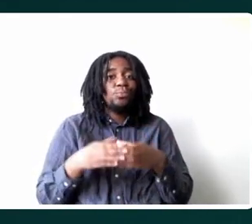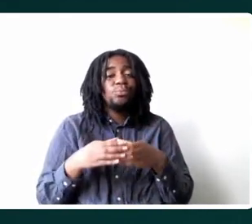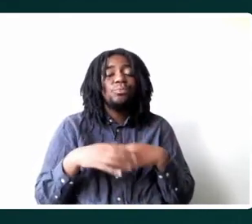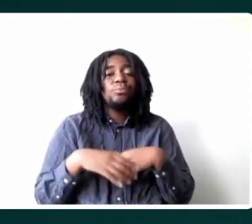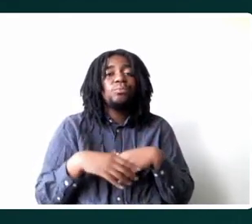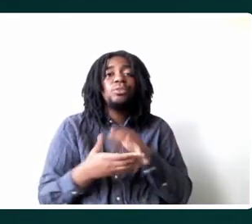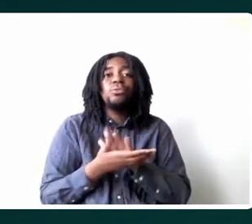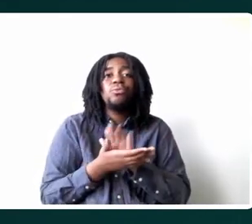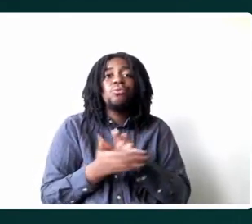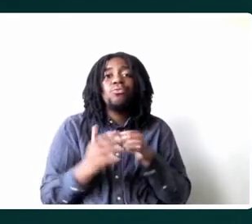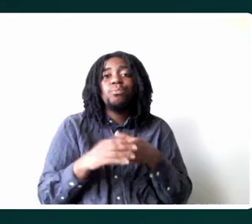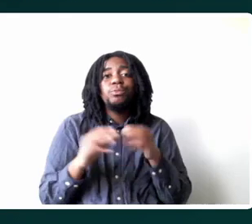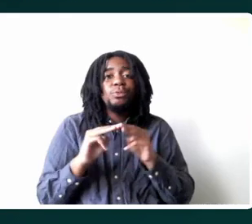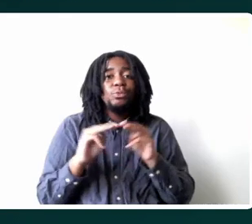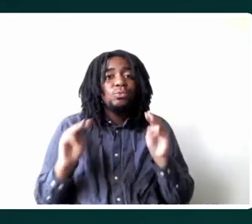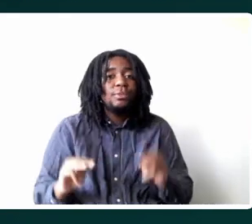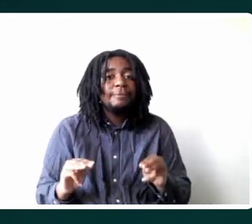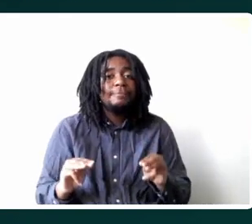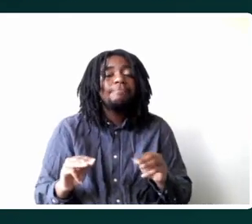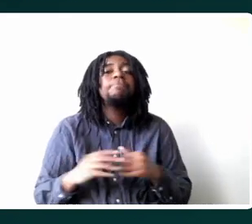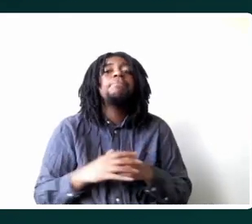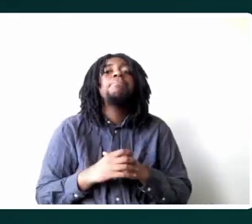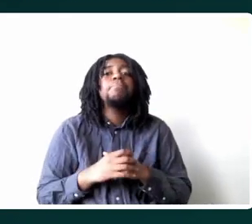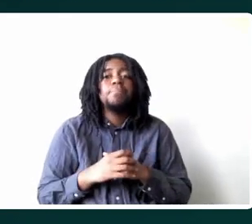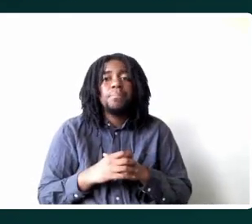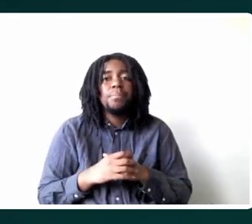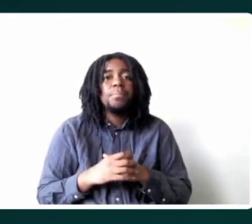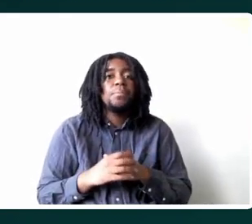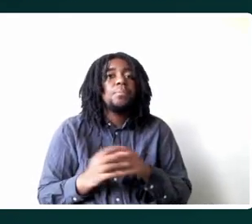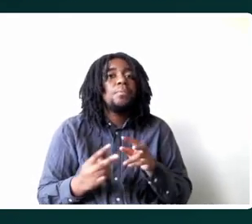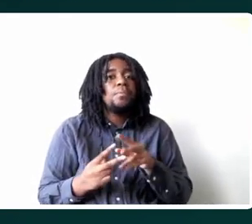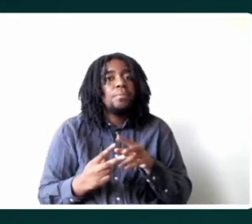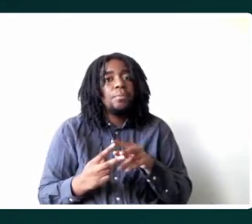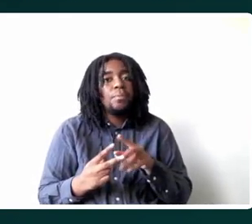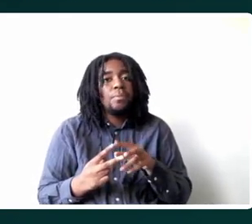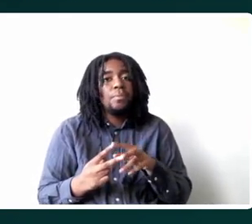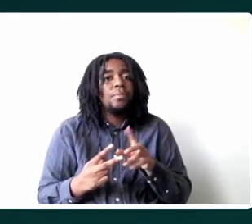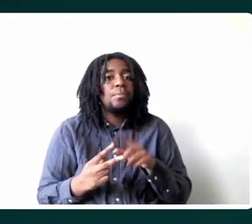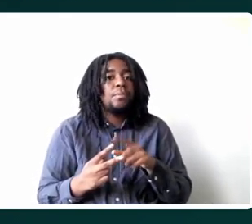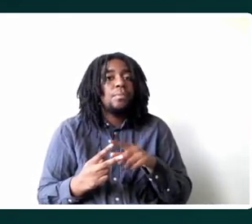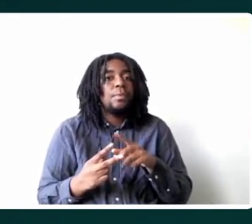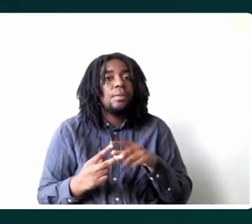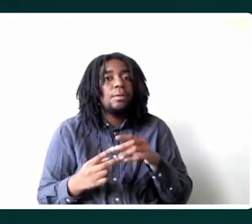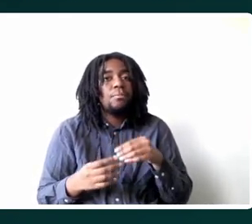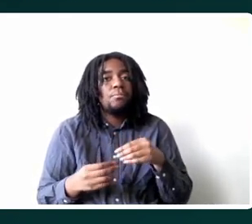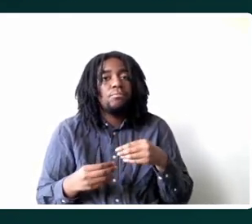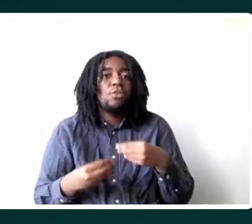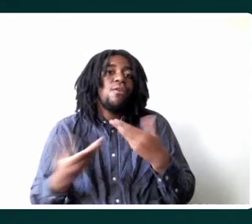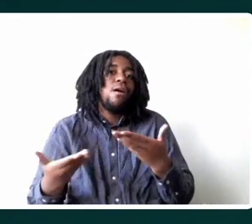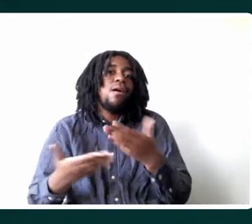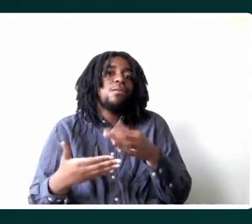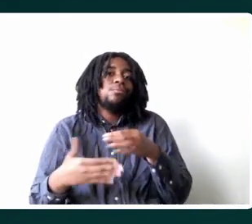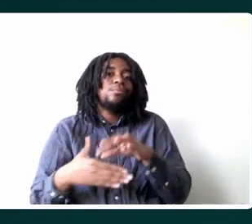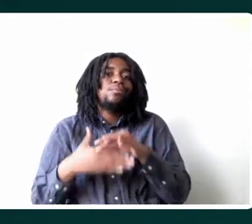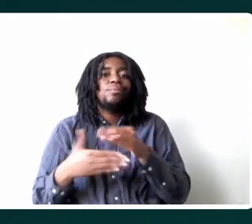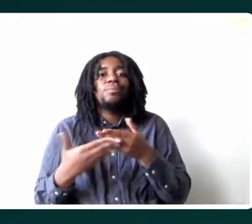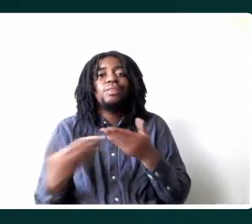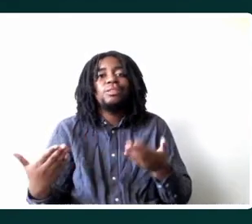and can either provide the materials for a self-guided tour, or in some instances, we're,